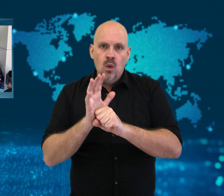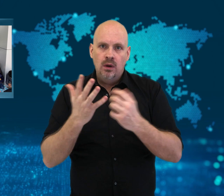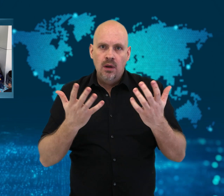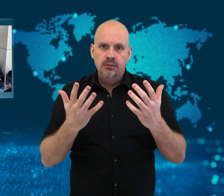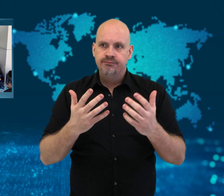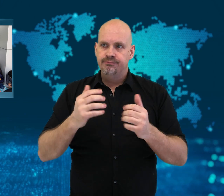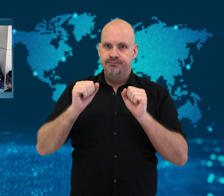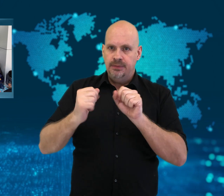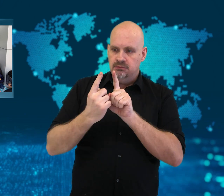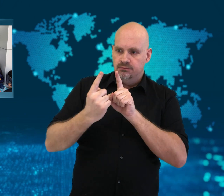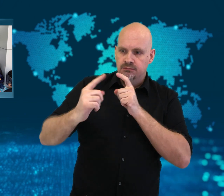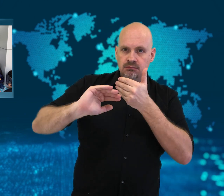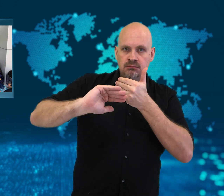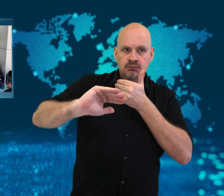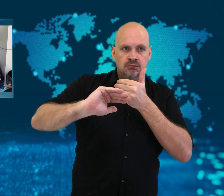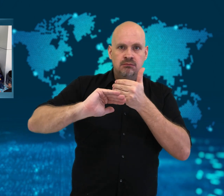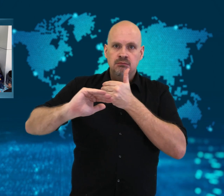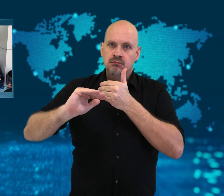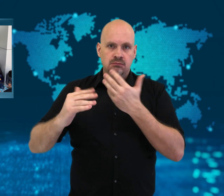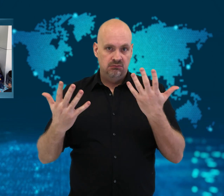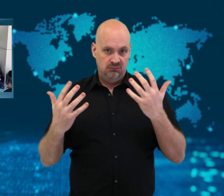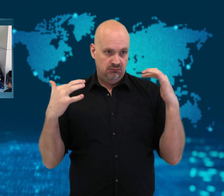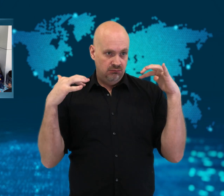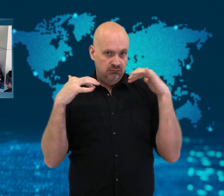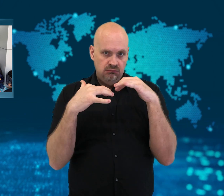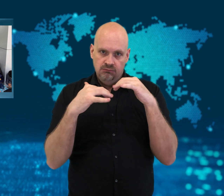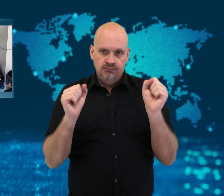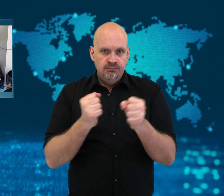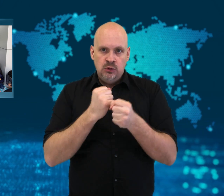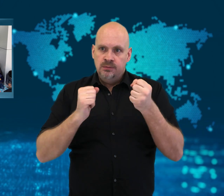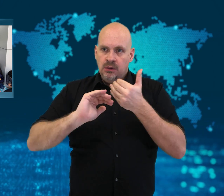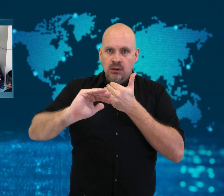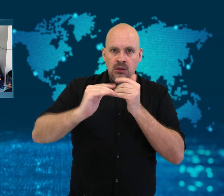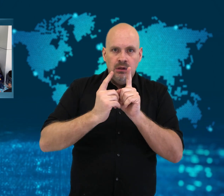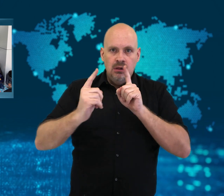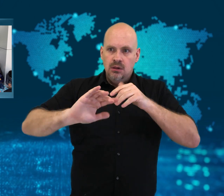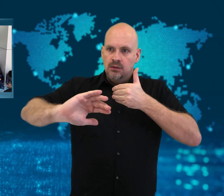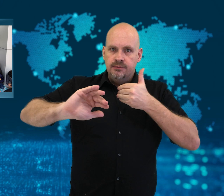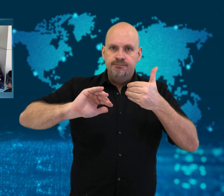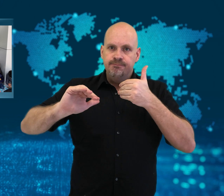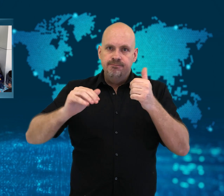and are looking for additional space and buildings.